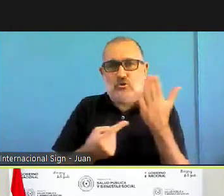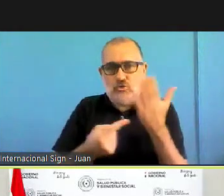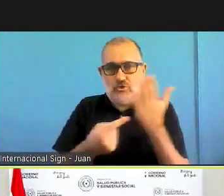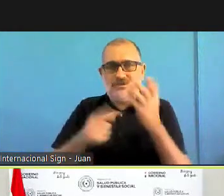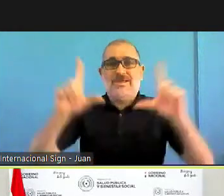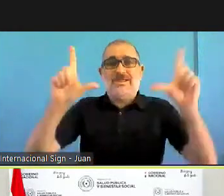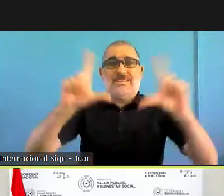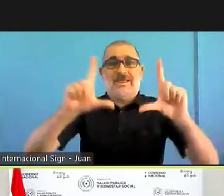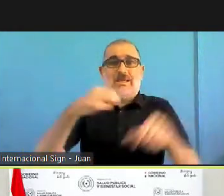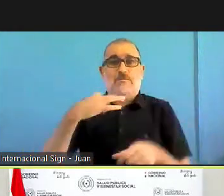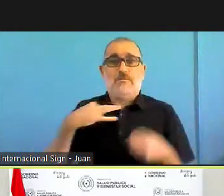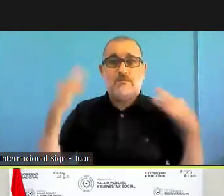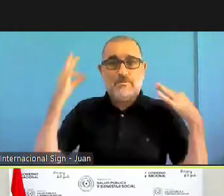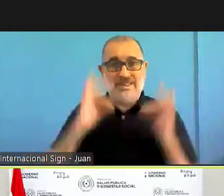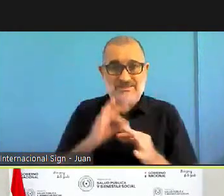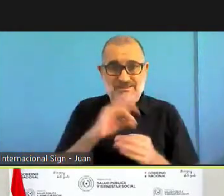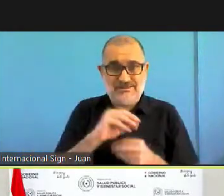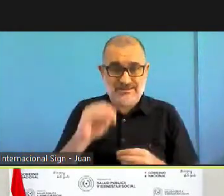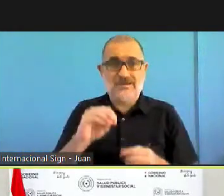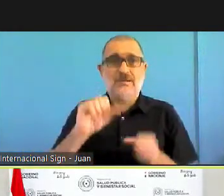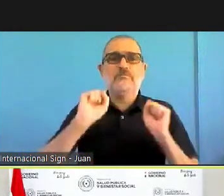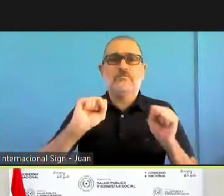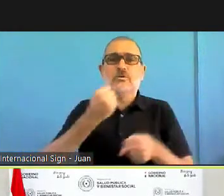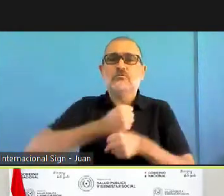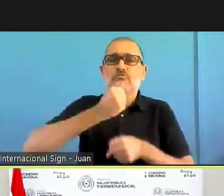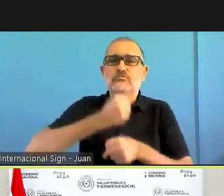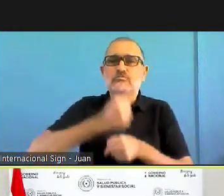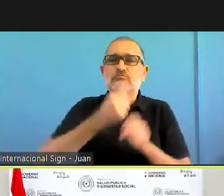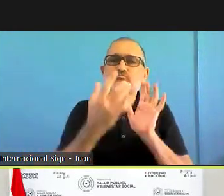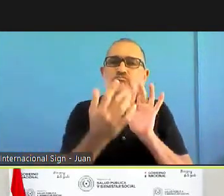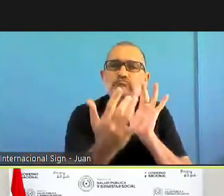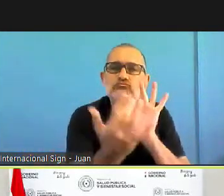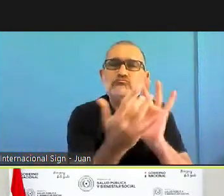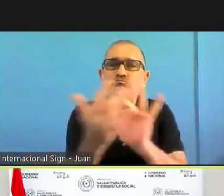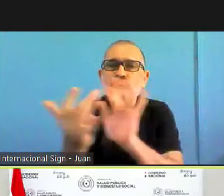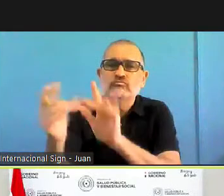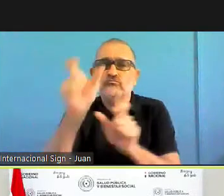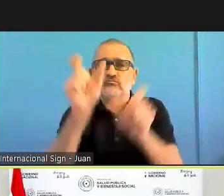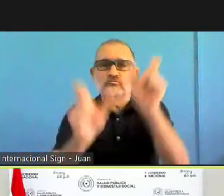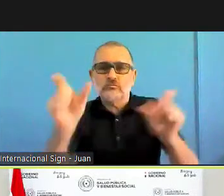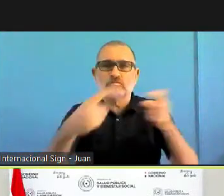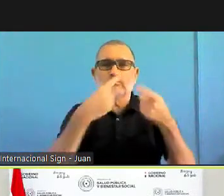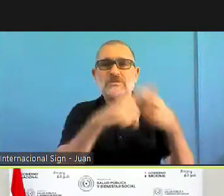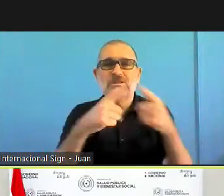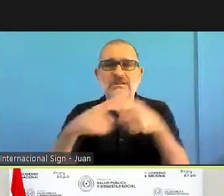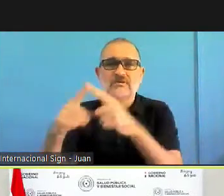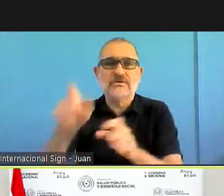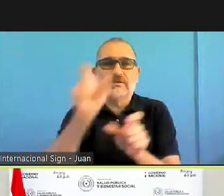So all of the professionals working in their mental health have